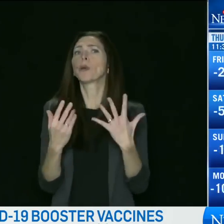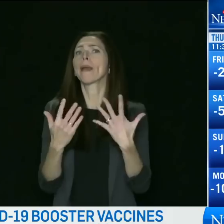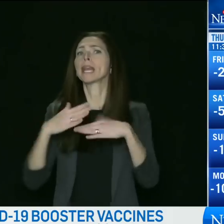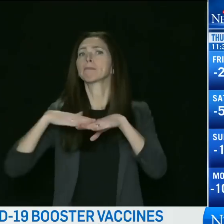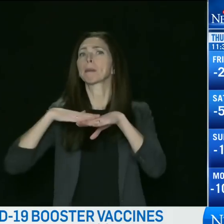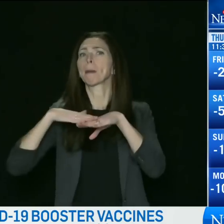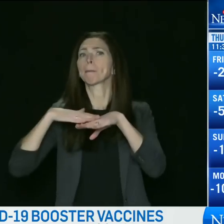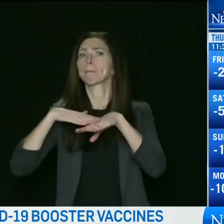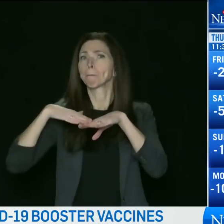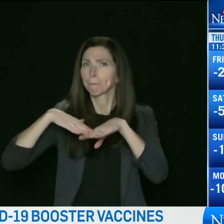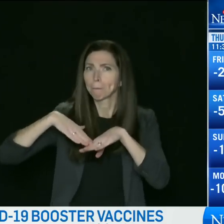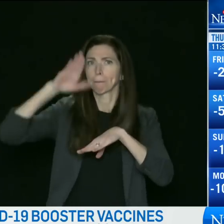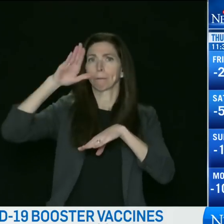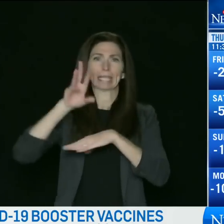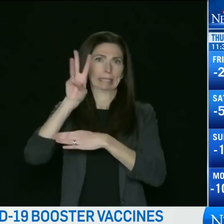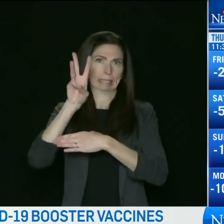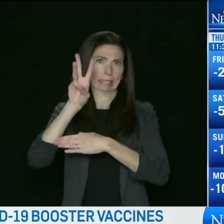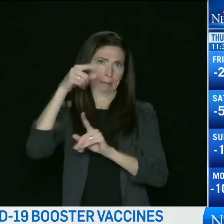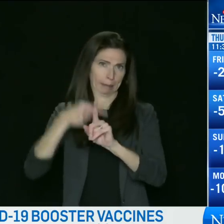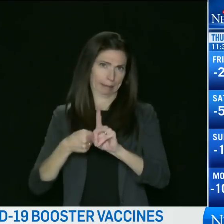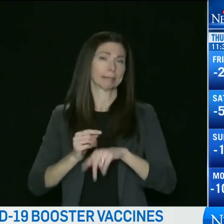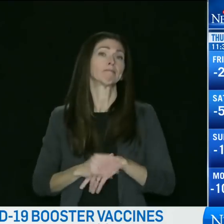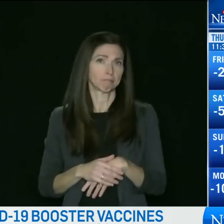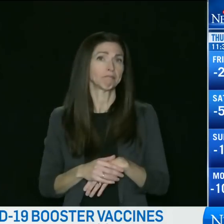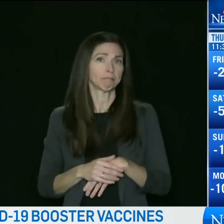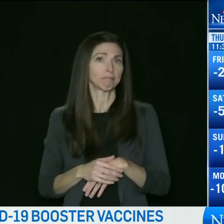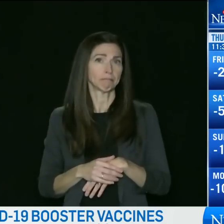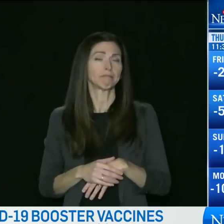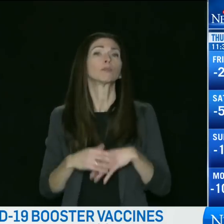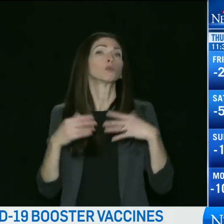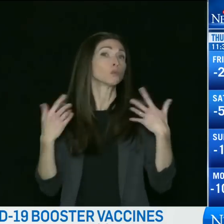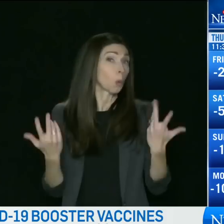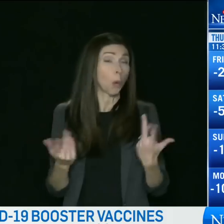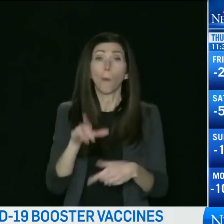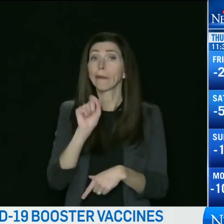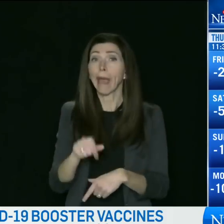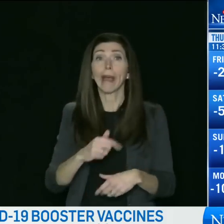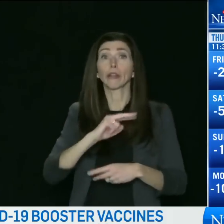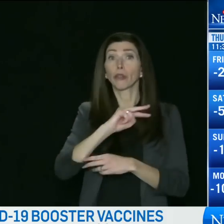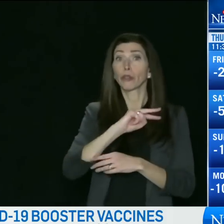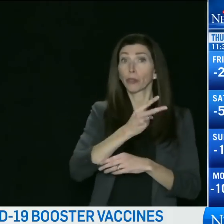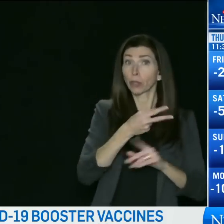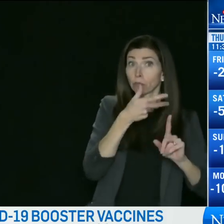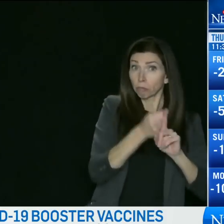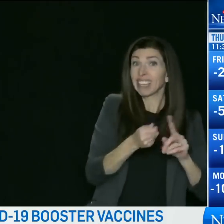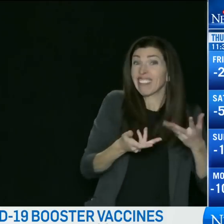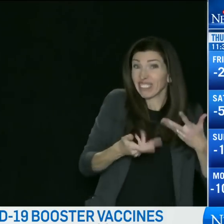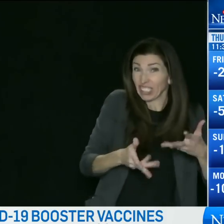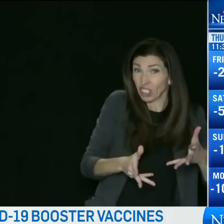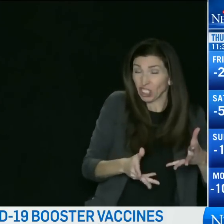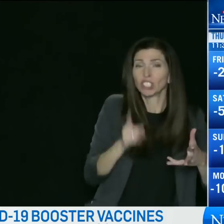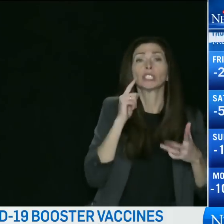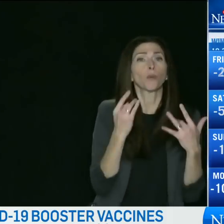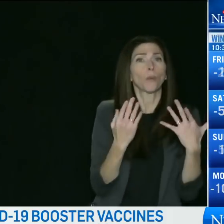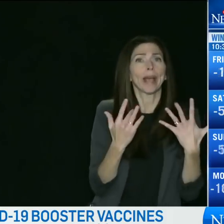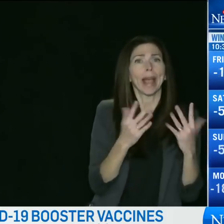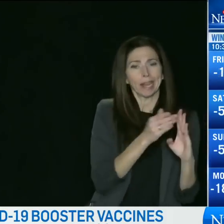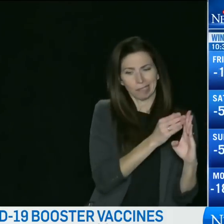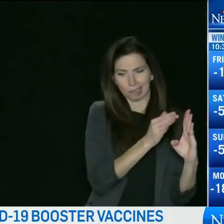GOOD TO WAIT SIX MONTHS AT LEAST